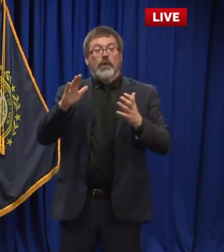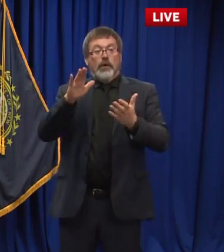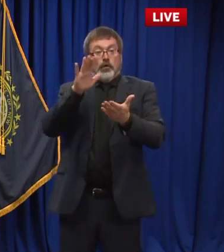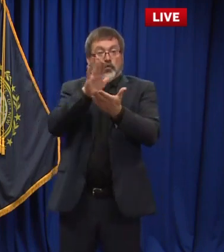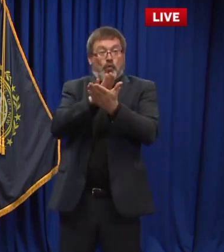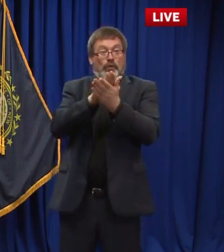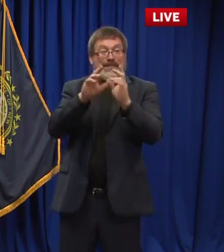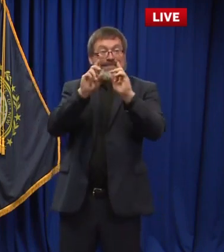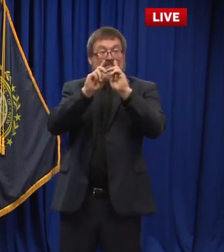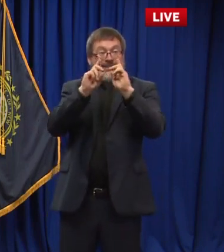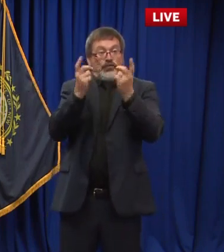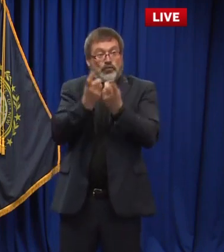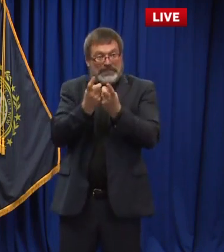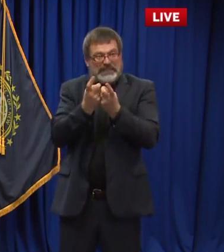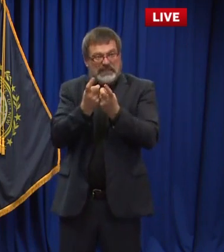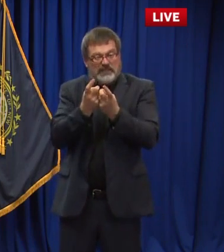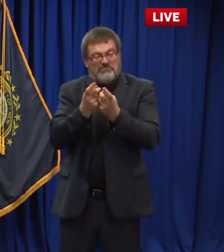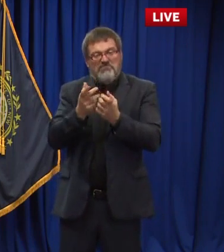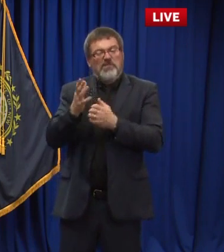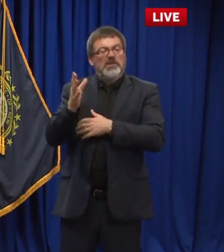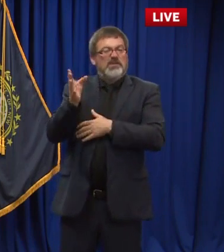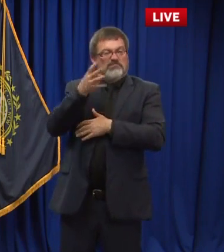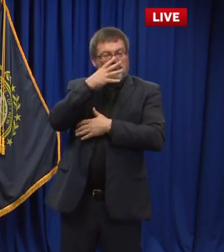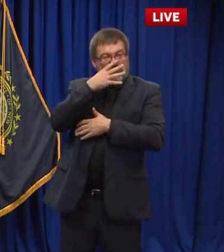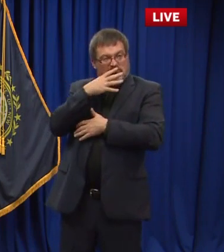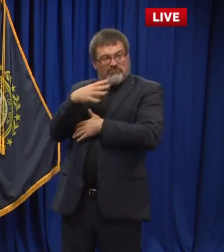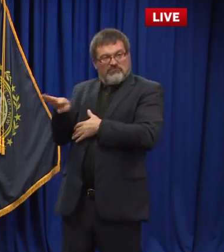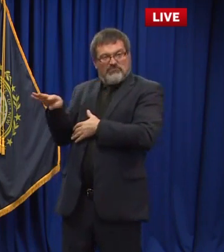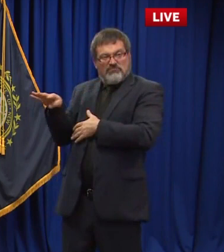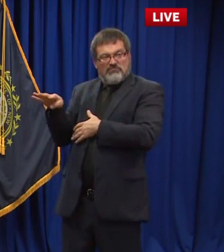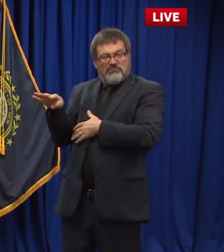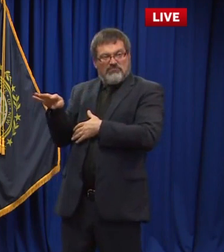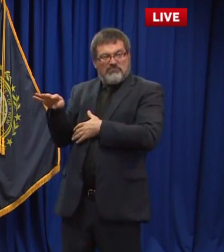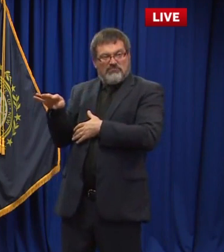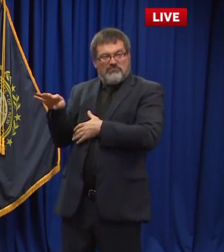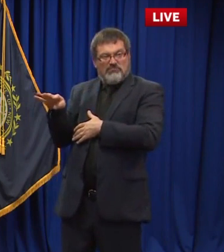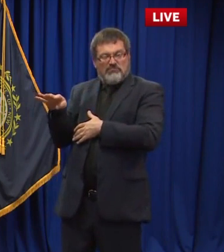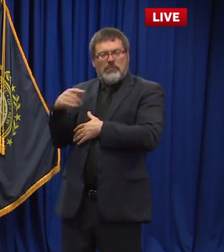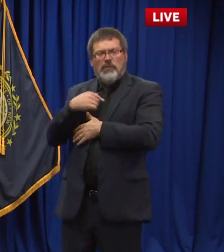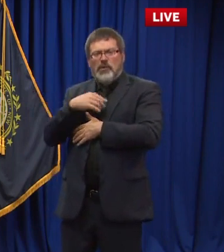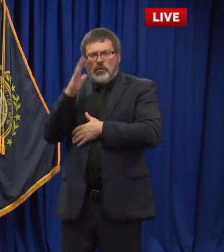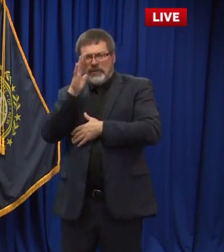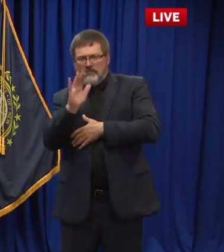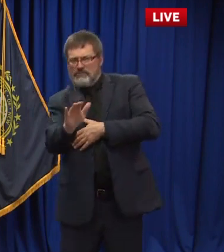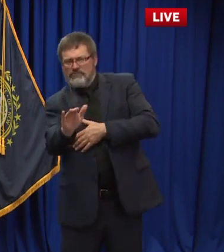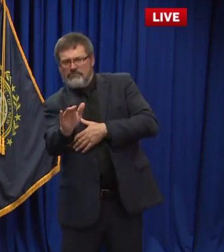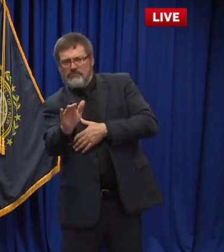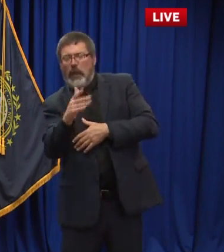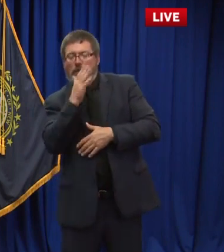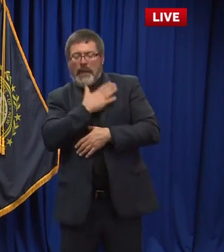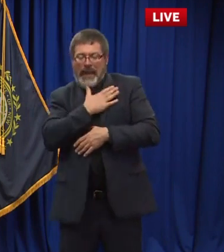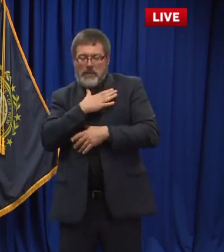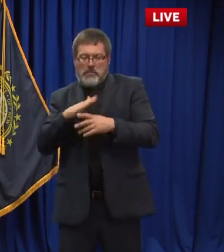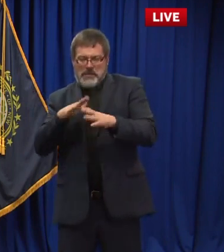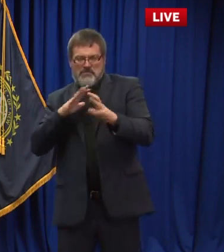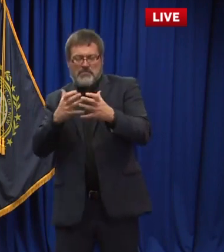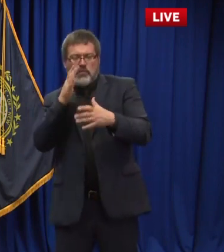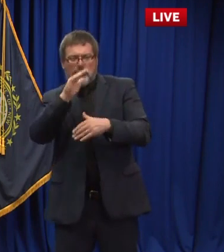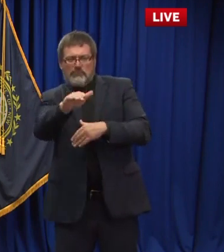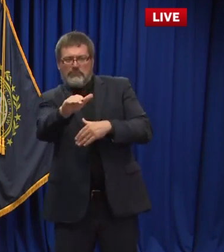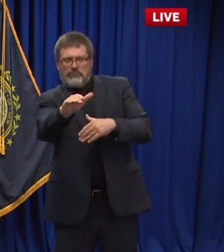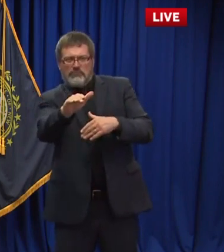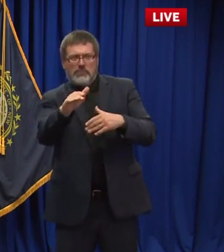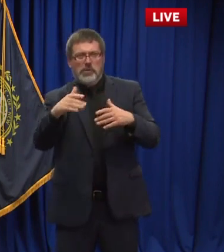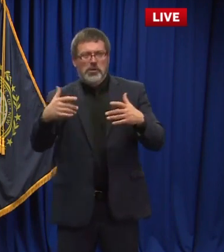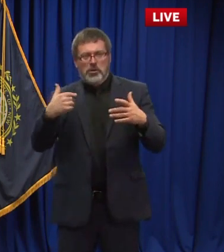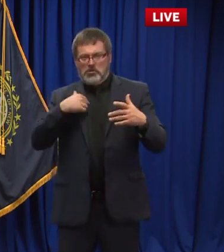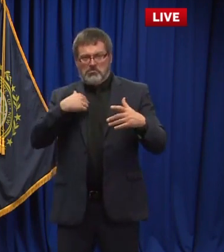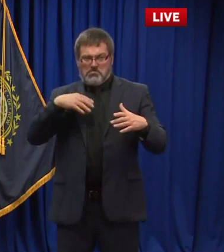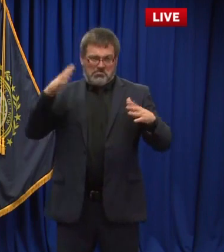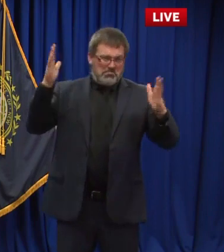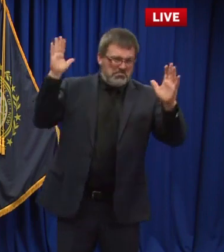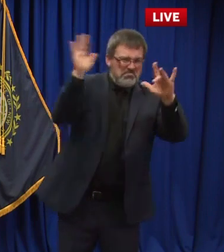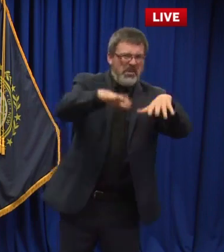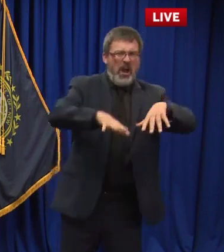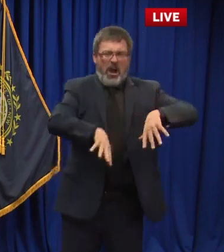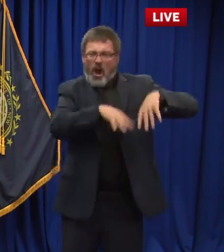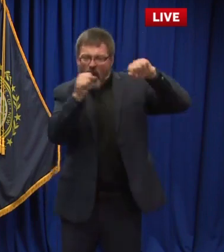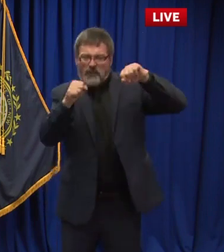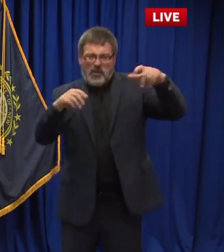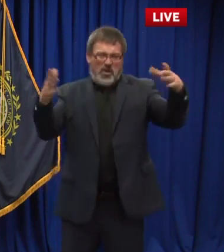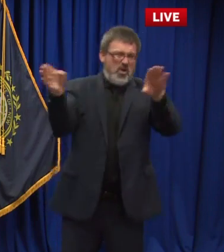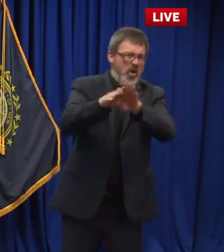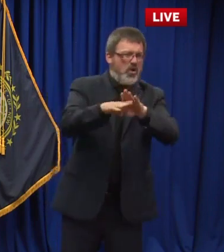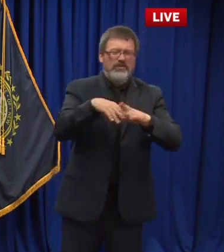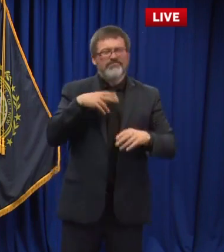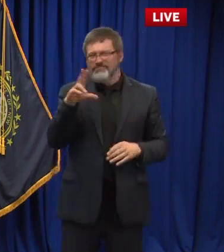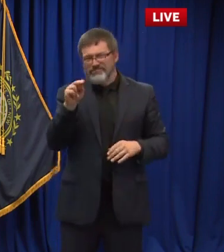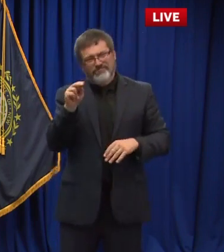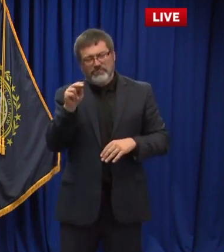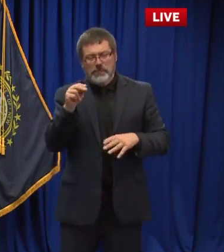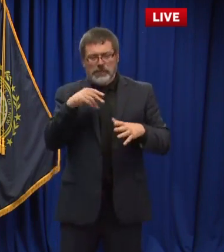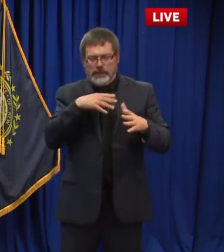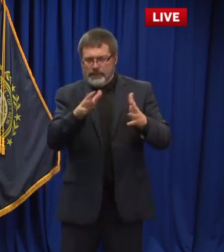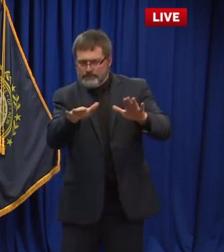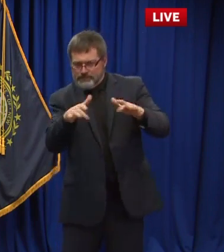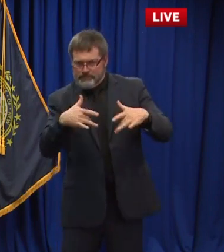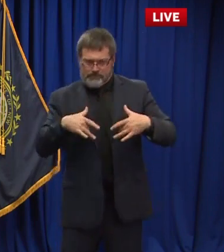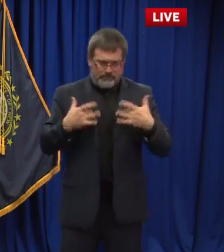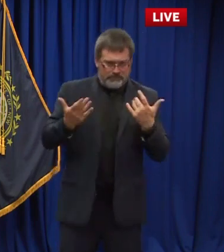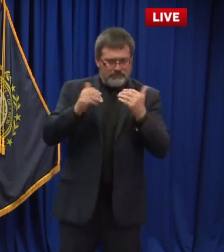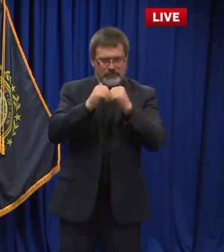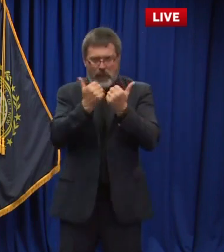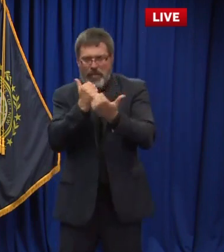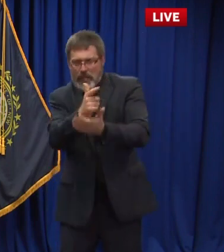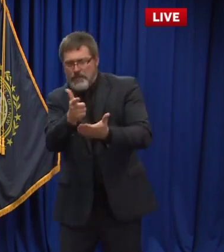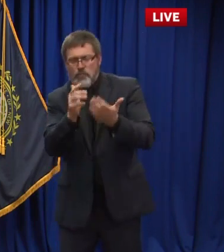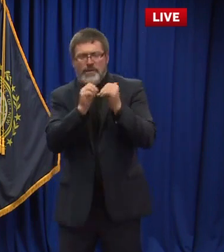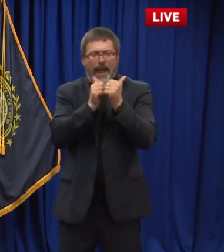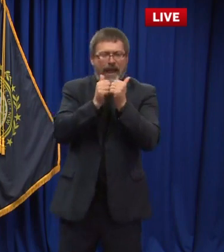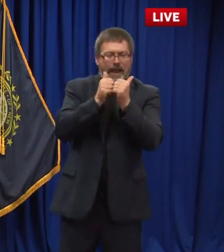SOME THE AREAS WHERE YOU SHALL AND YO MUST, THERE ARE CASES WHERE A SCHOOL OR DISTRICT IS REPEATEDLY VIOLATED SOMETHING, THEN WE WORK TO FIGURE OUT WHY IT IS HAPPENING.